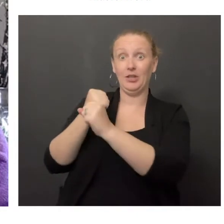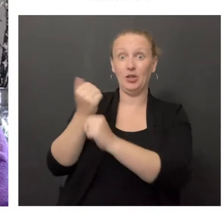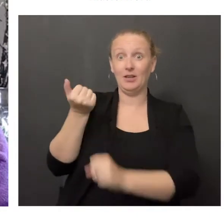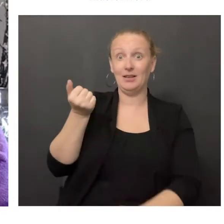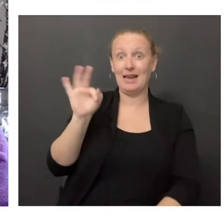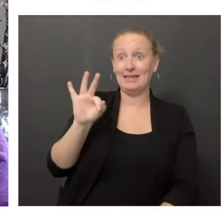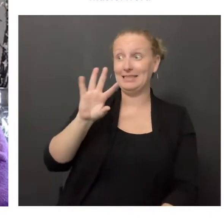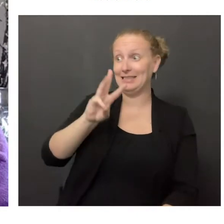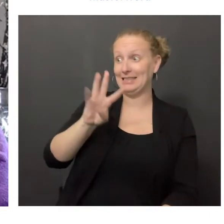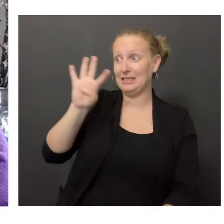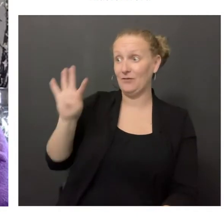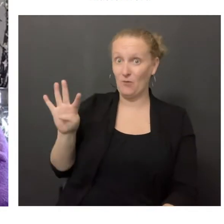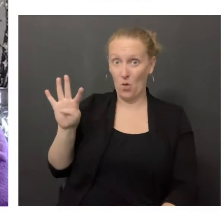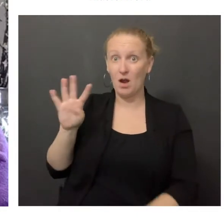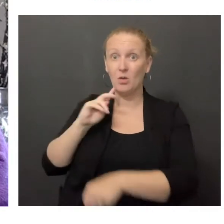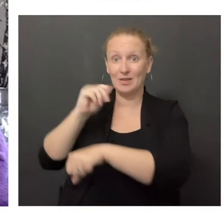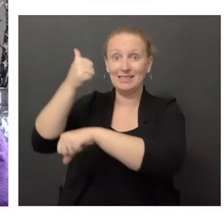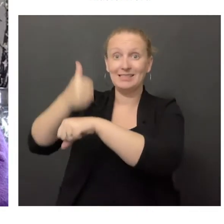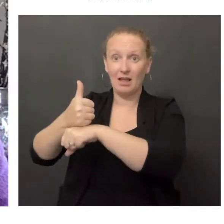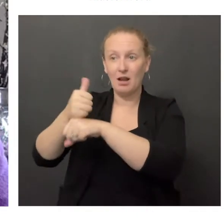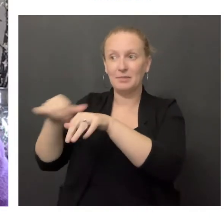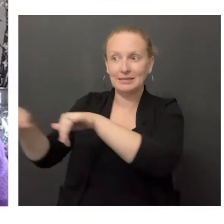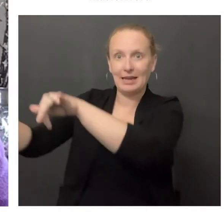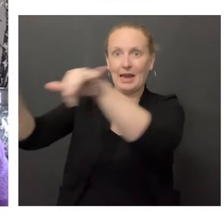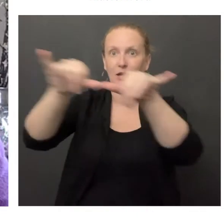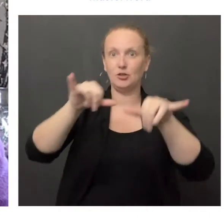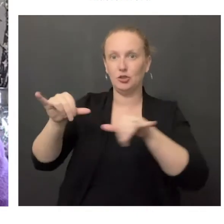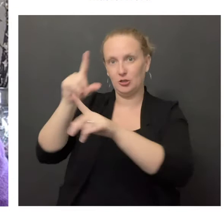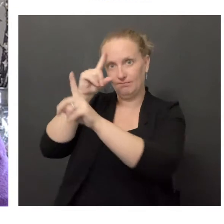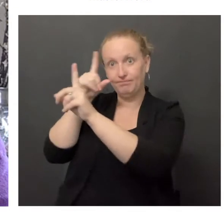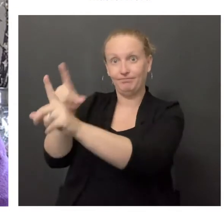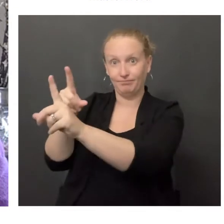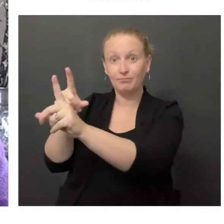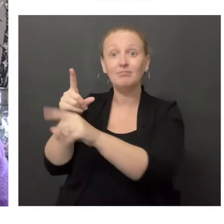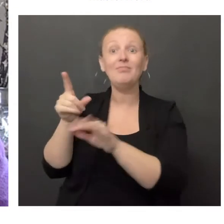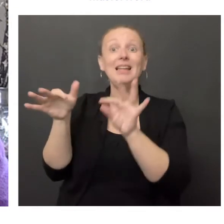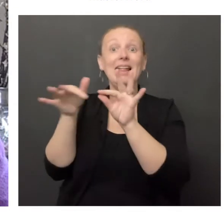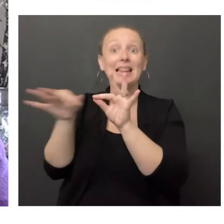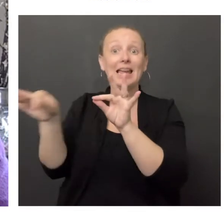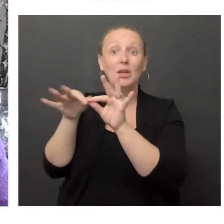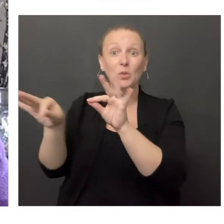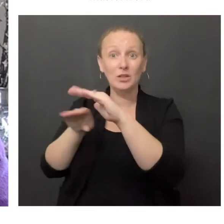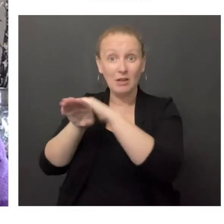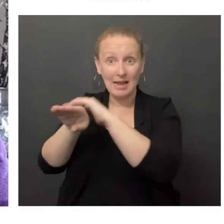A lot of people don't understand that language assistance was mandated all the way back in